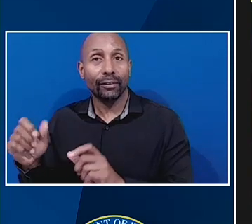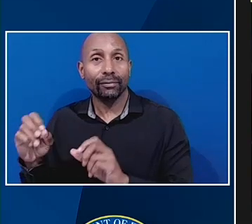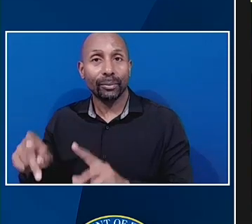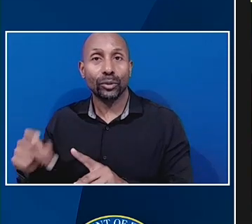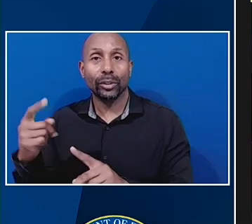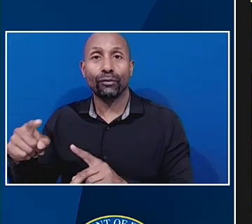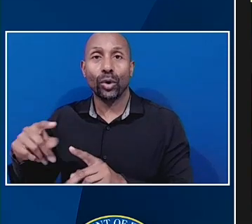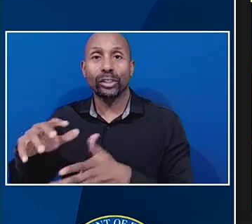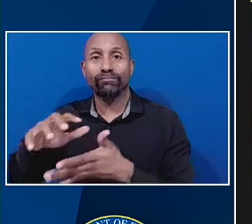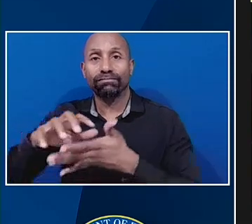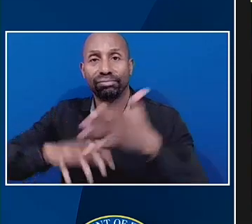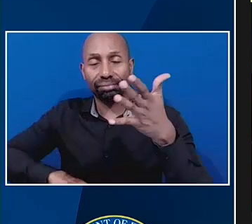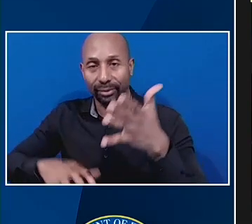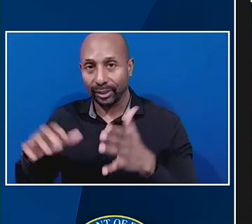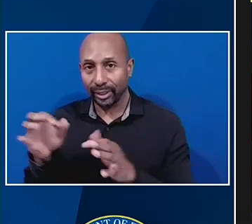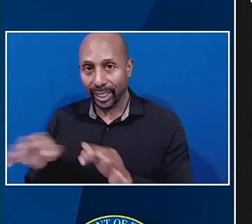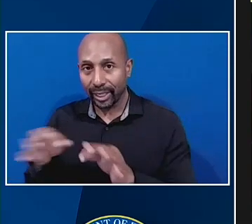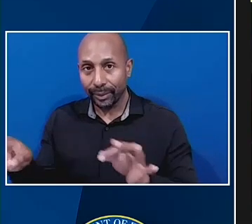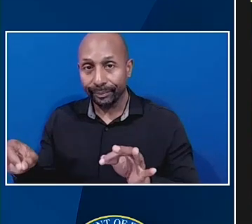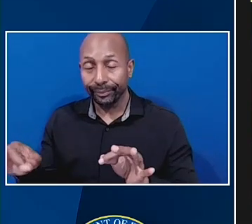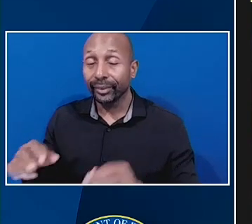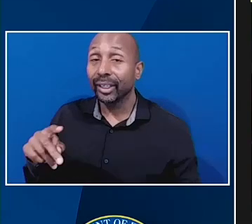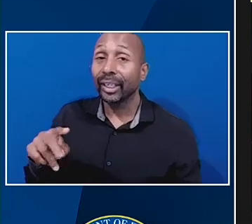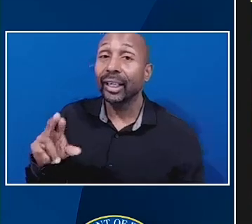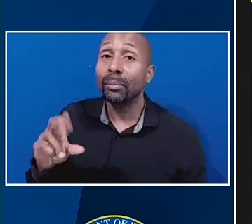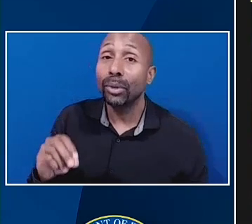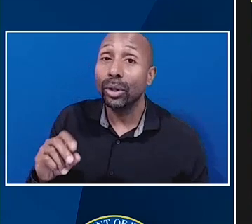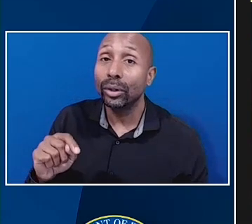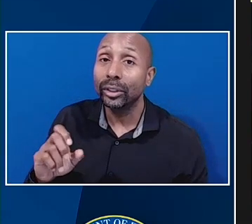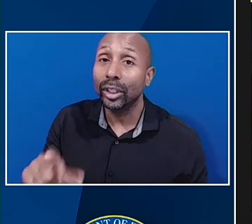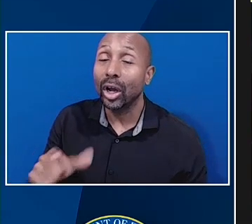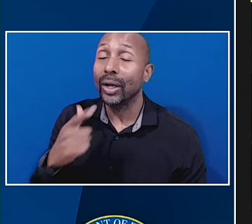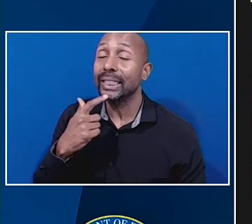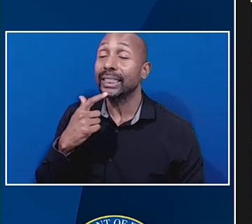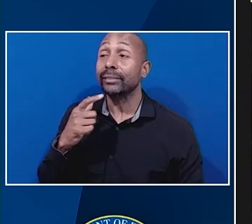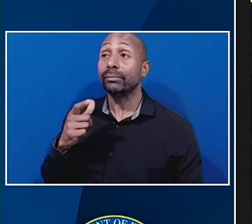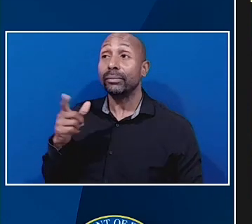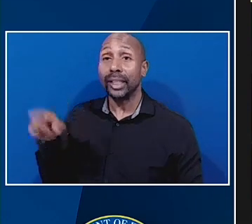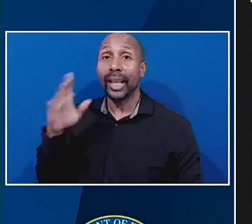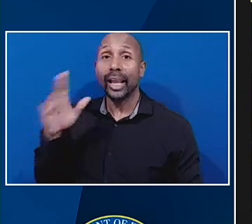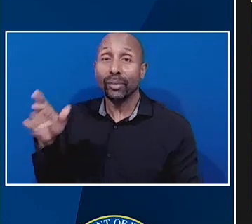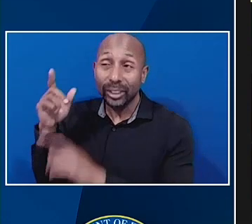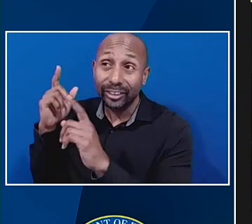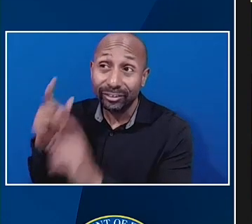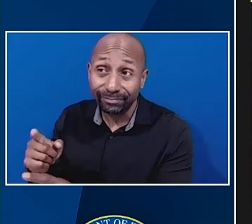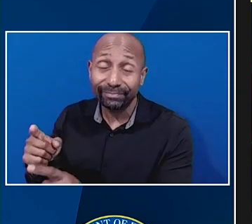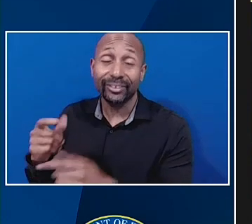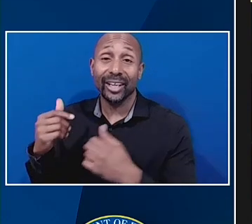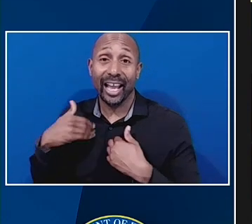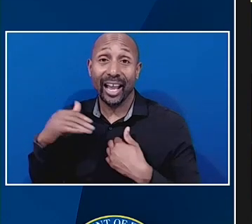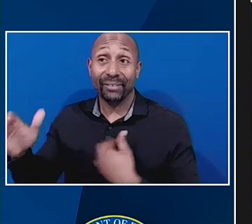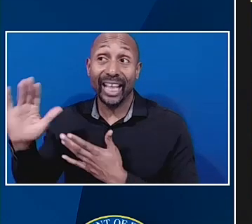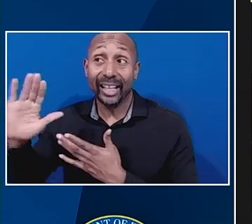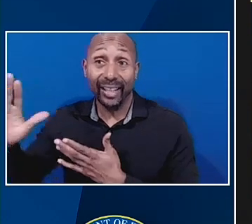they, you know, they will strive to have their proposals to you seven days in advance of the meeting.